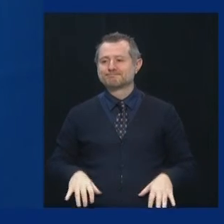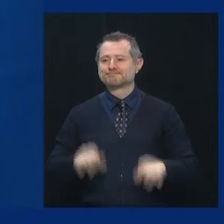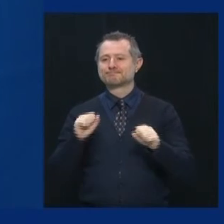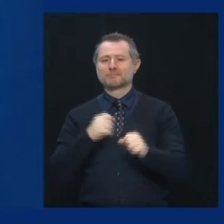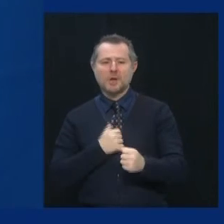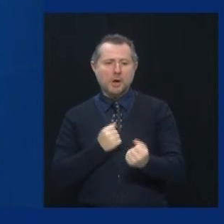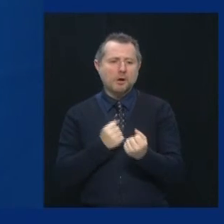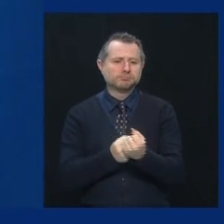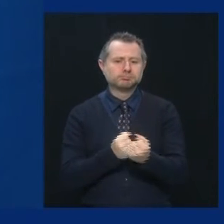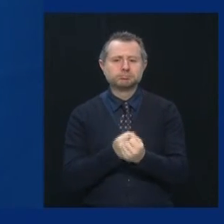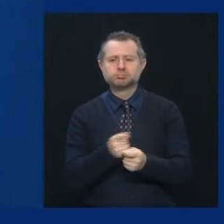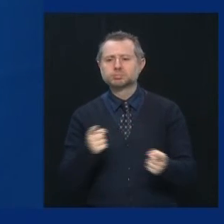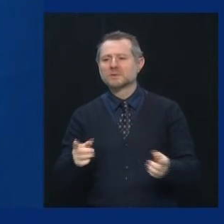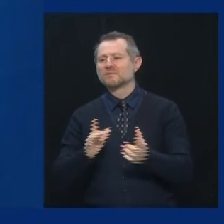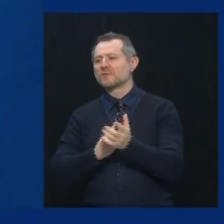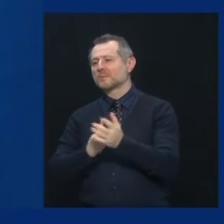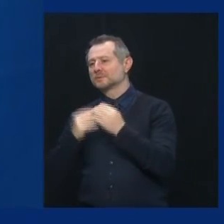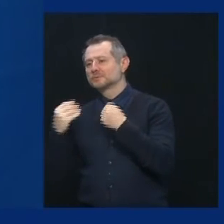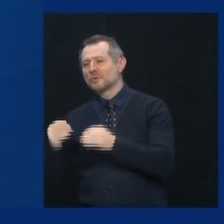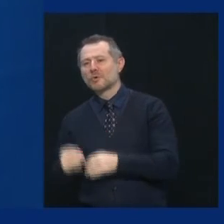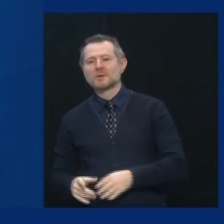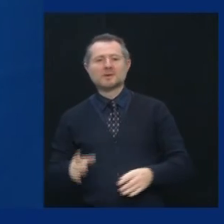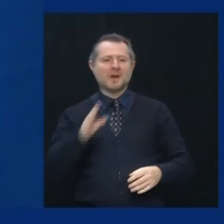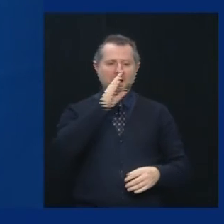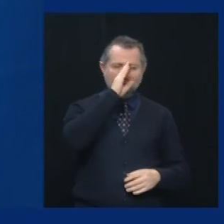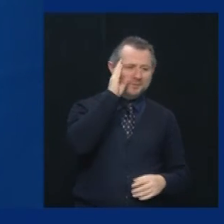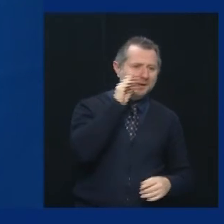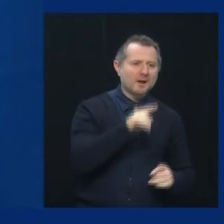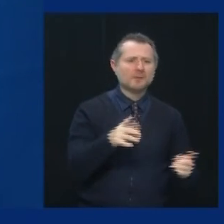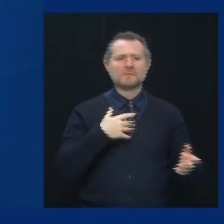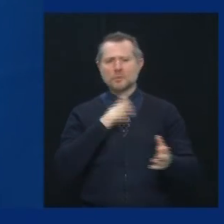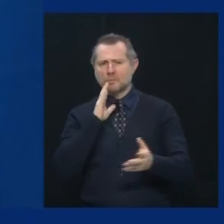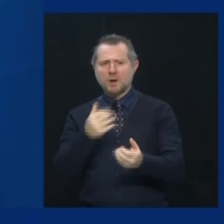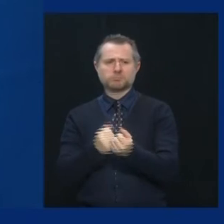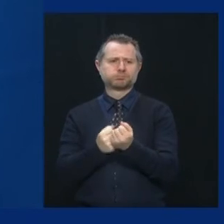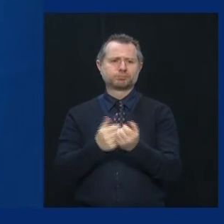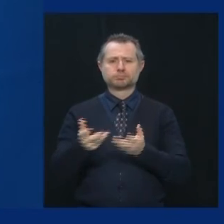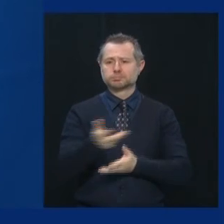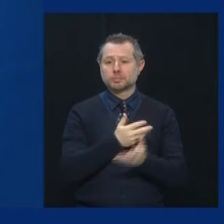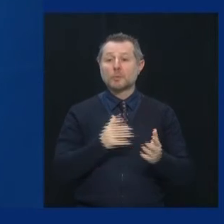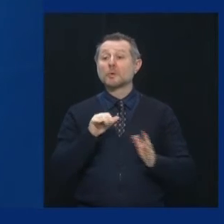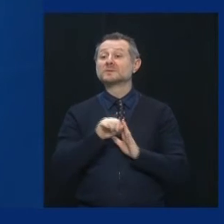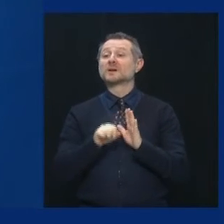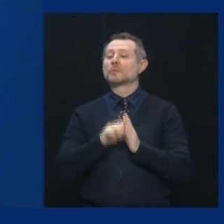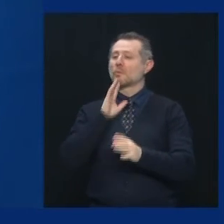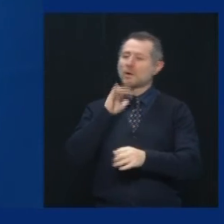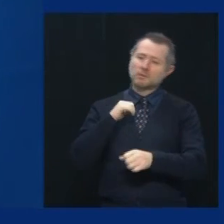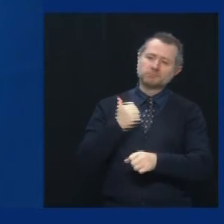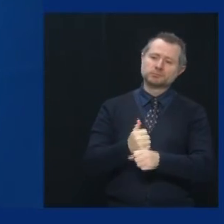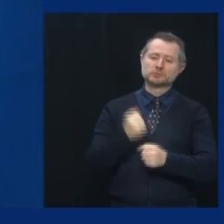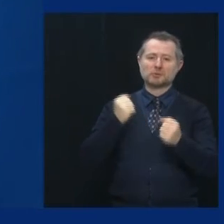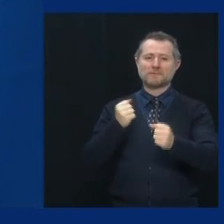THIRD LEVEL WILL BE SPECIAL EFFORTS. SPECIAL EFFORTS ARE WHAT THE STATE IS GOING TO DO TO